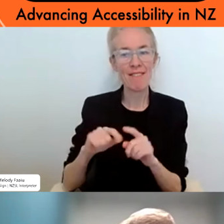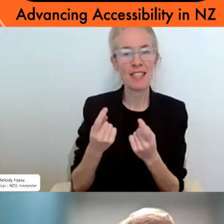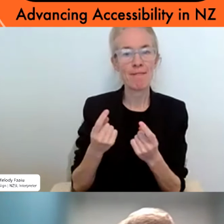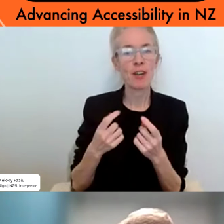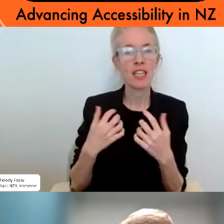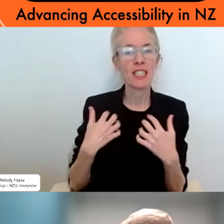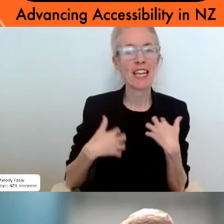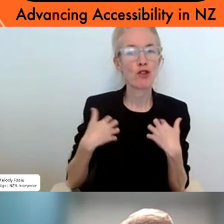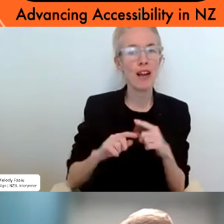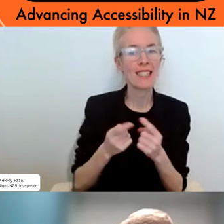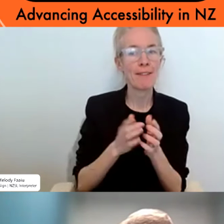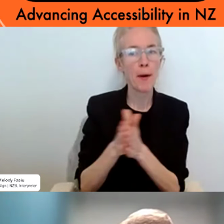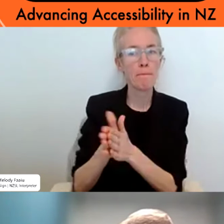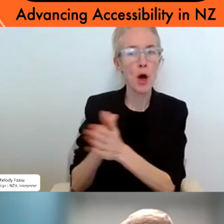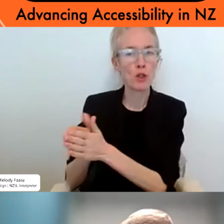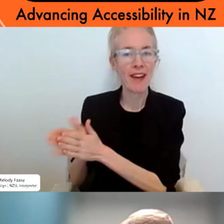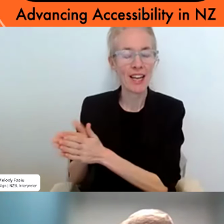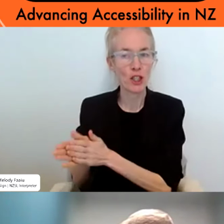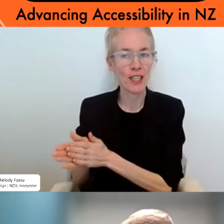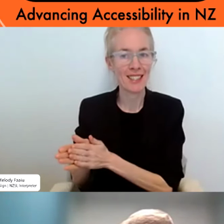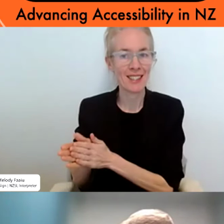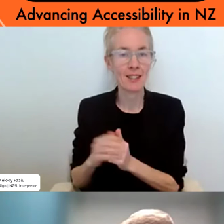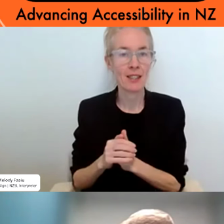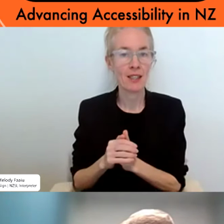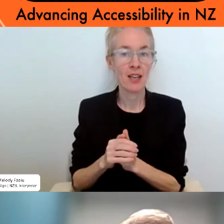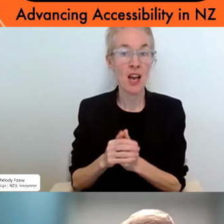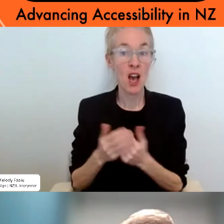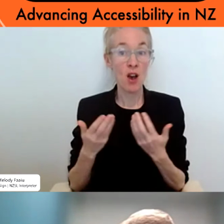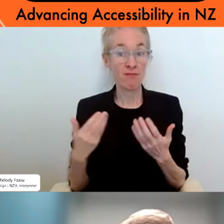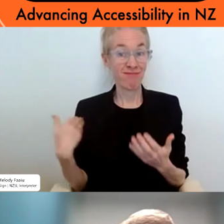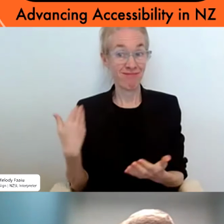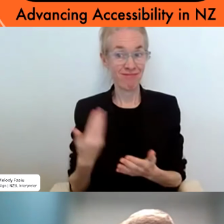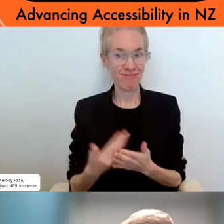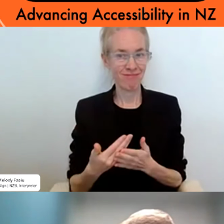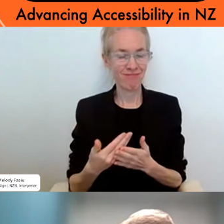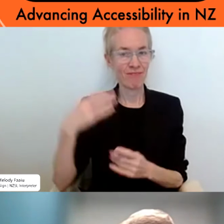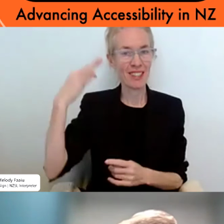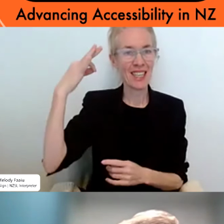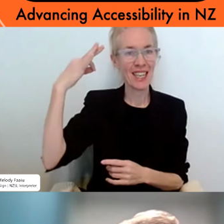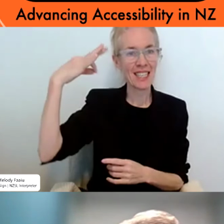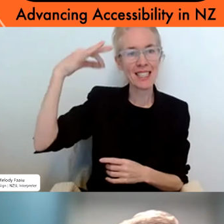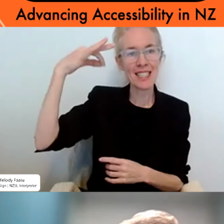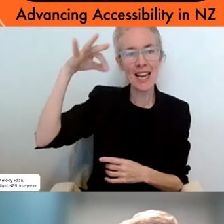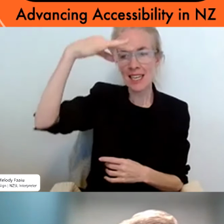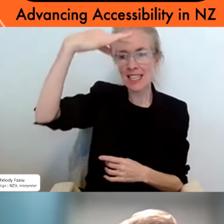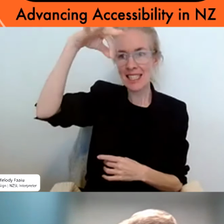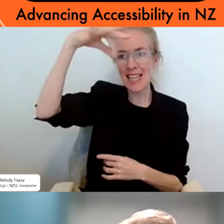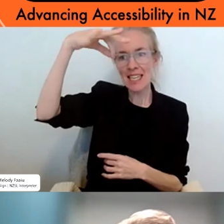unfortunately the incentives over recent years have not contributed